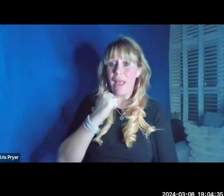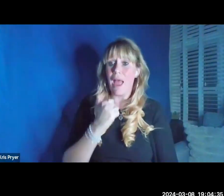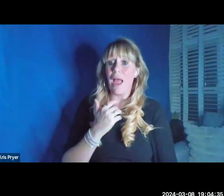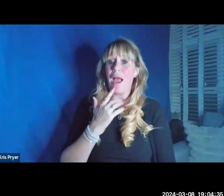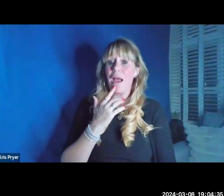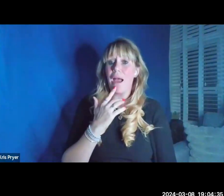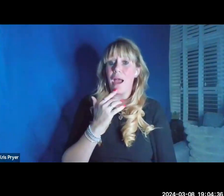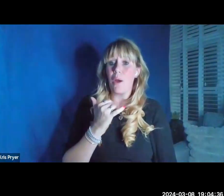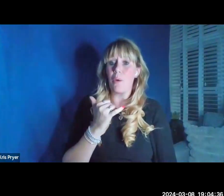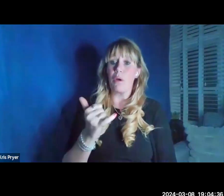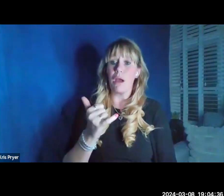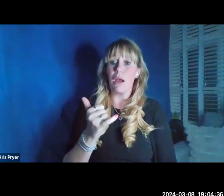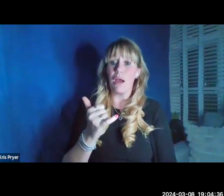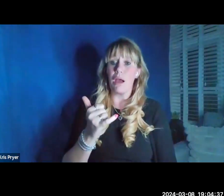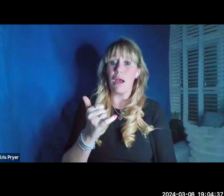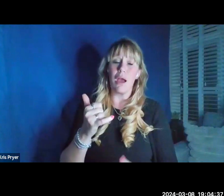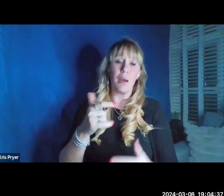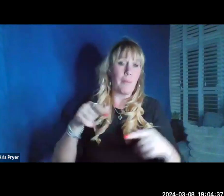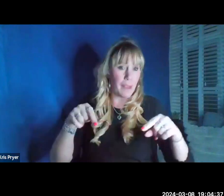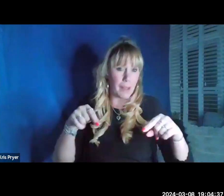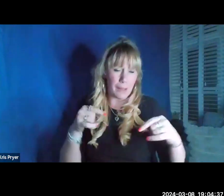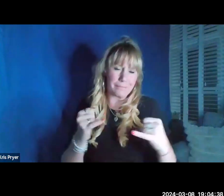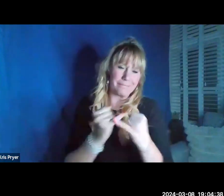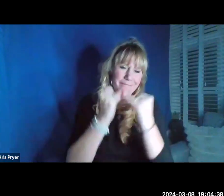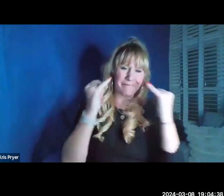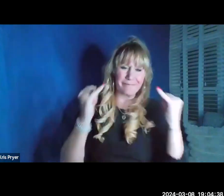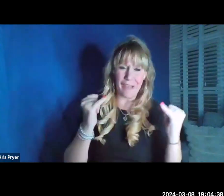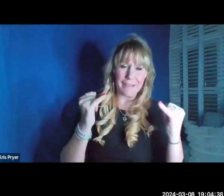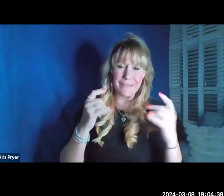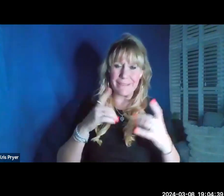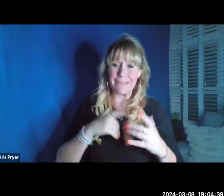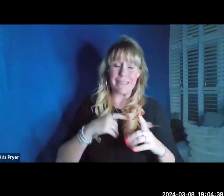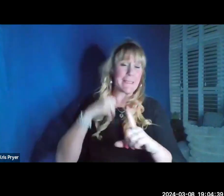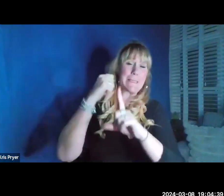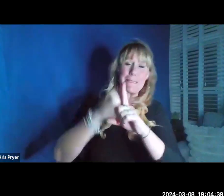banging doors shouting let us in